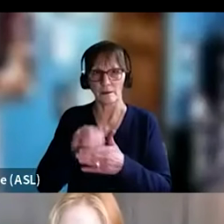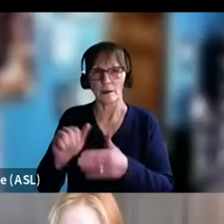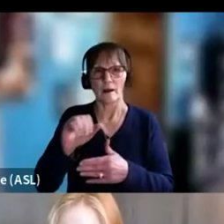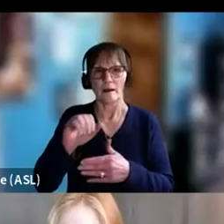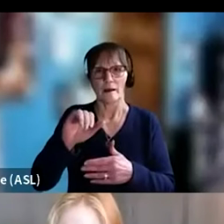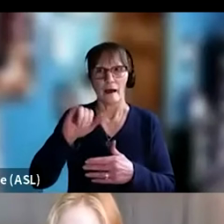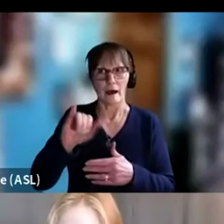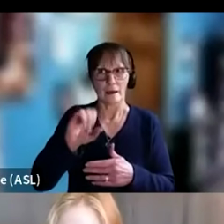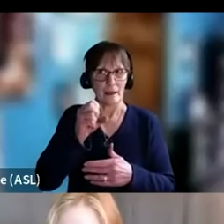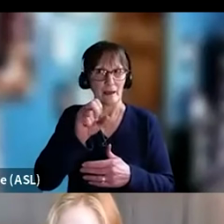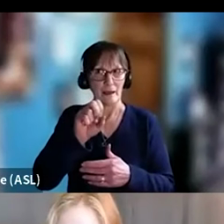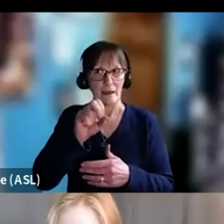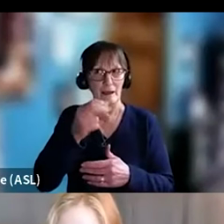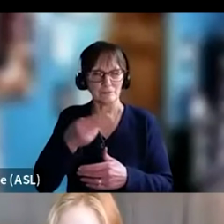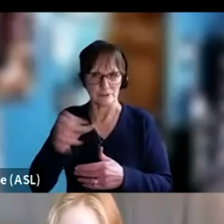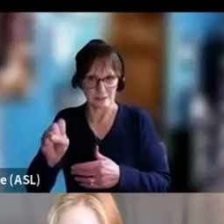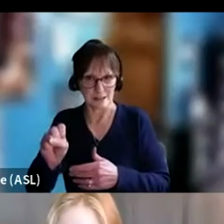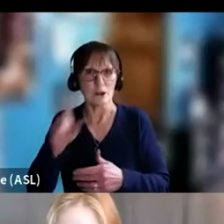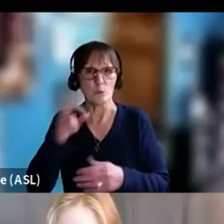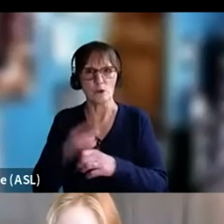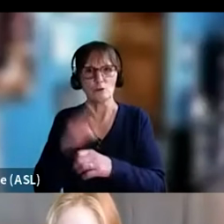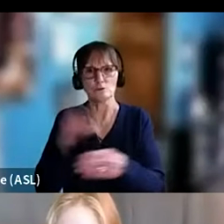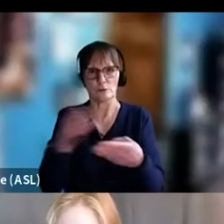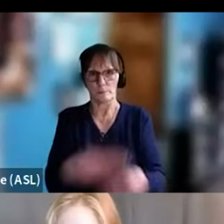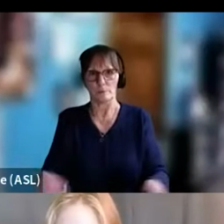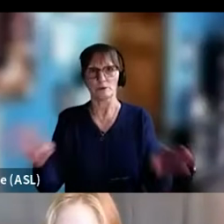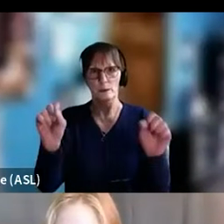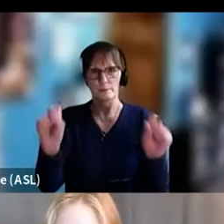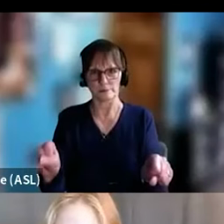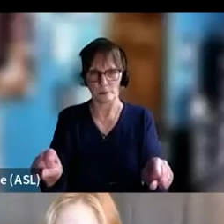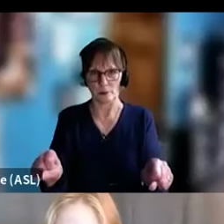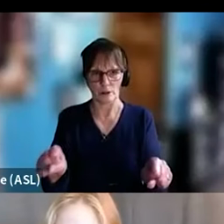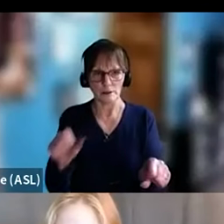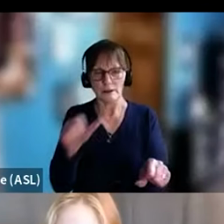and we really use it in the broadest way possible. Not every county does that.